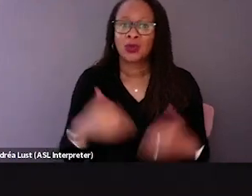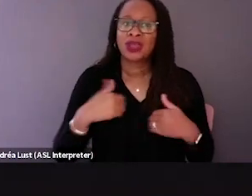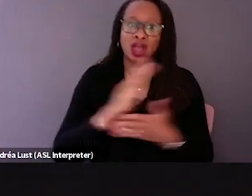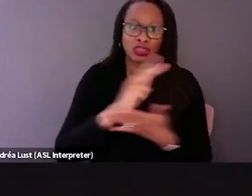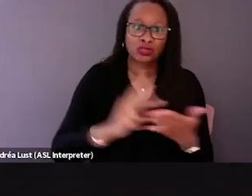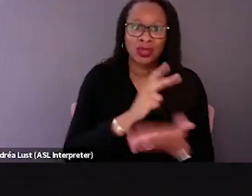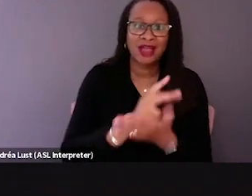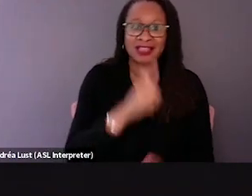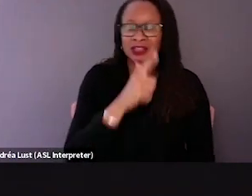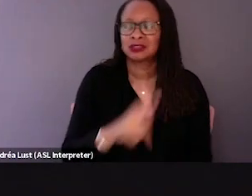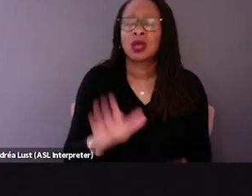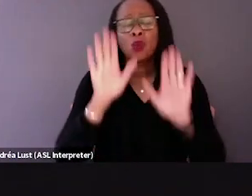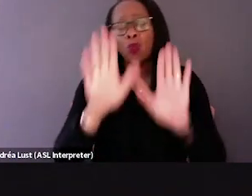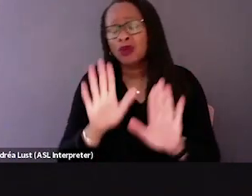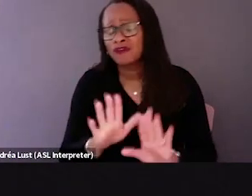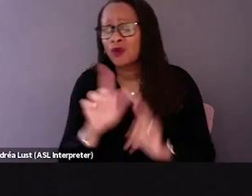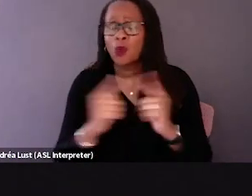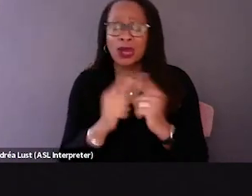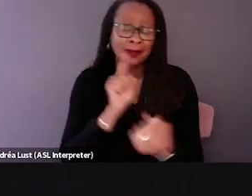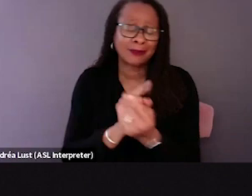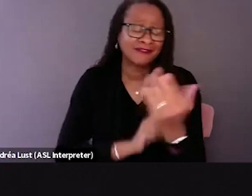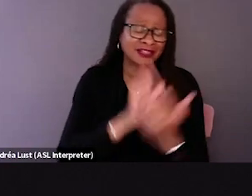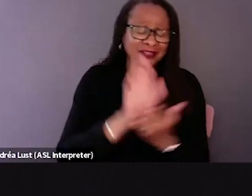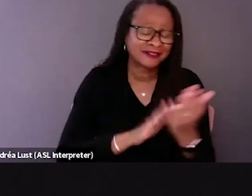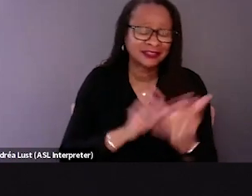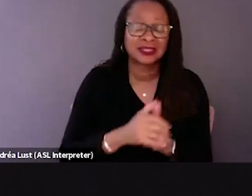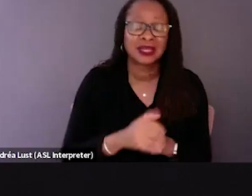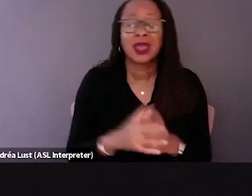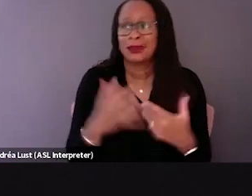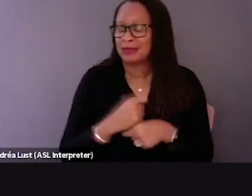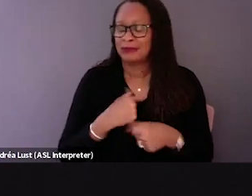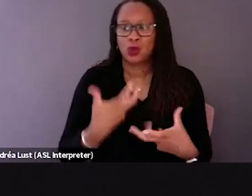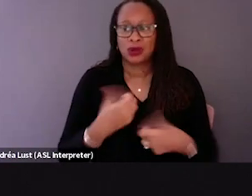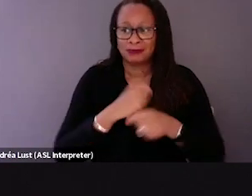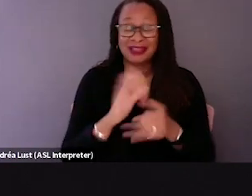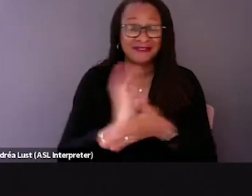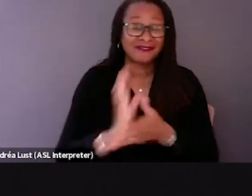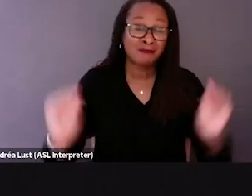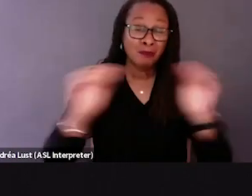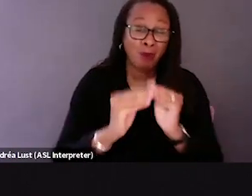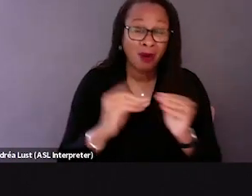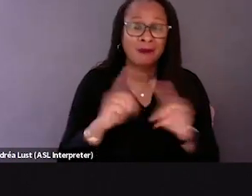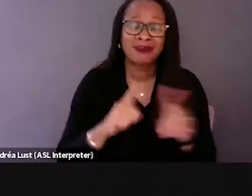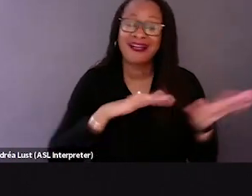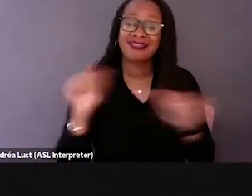she was as wonderful in person as I expected her to be and made me wanna make the film even more. But I remember walking away from that meeting feeling like,